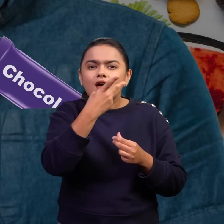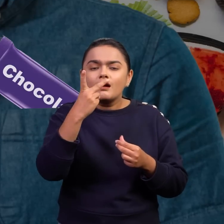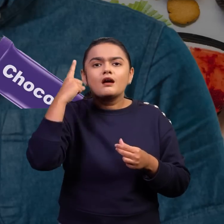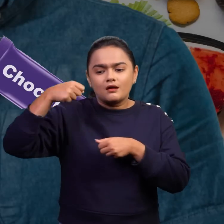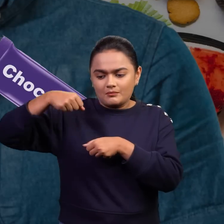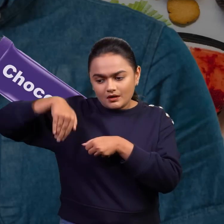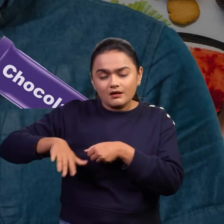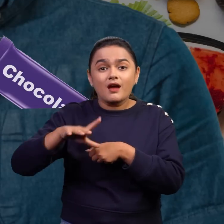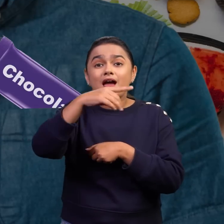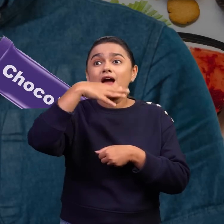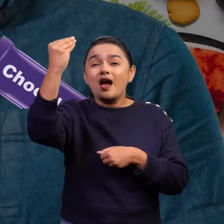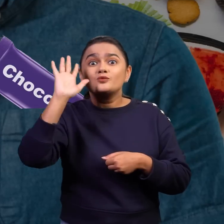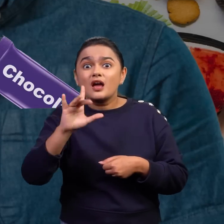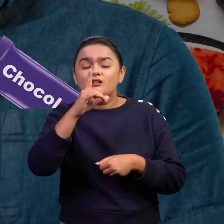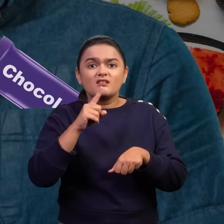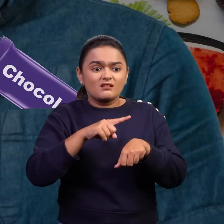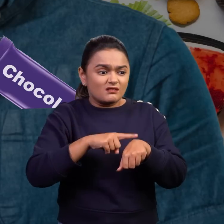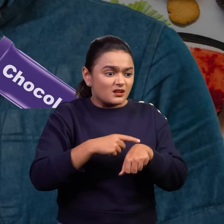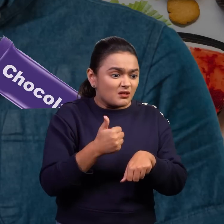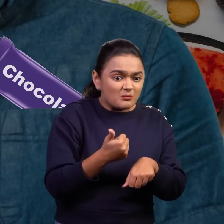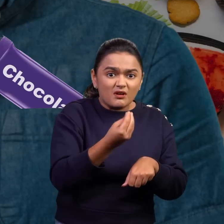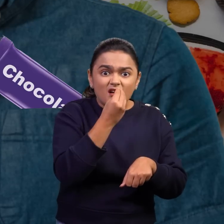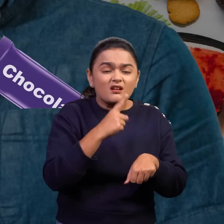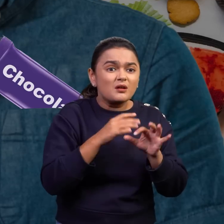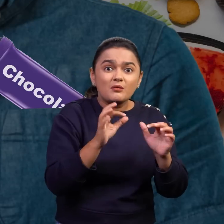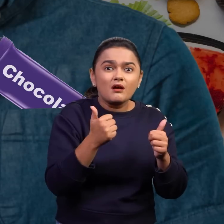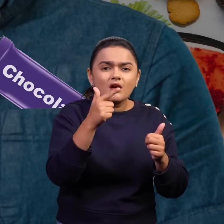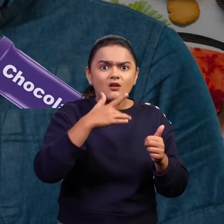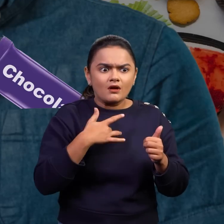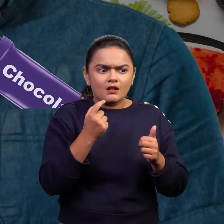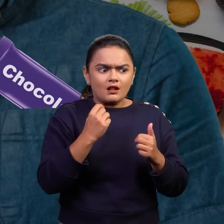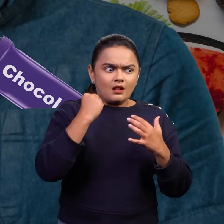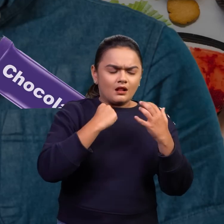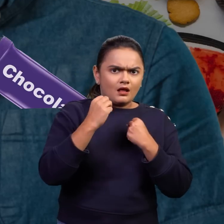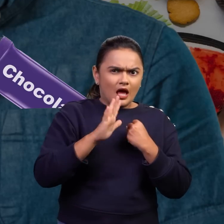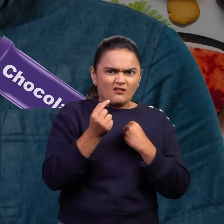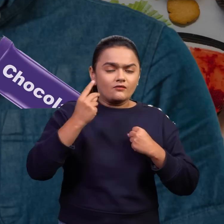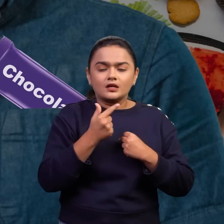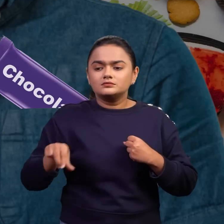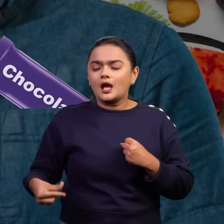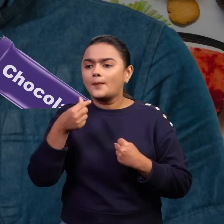If they're out and don't have time to eat, they can consume it immediately when experiencing such symptoms.